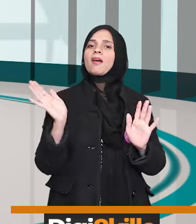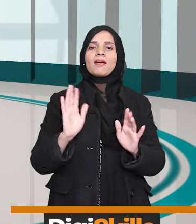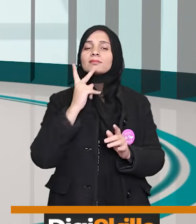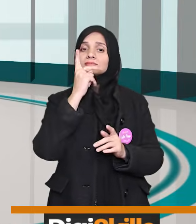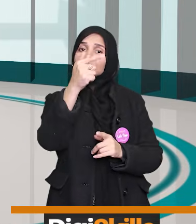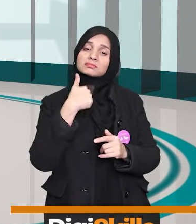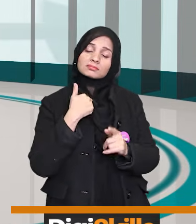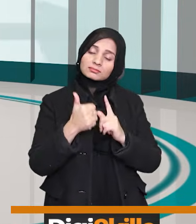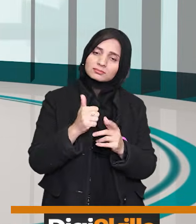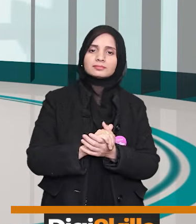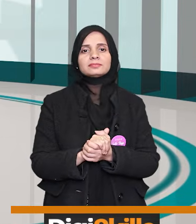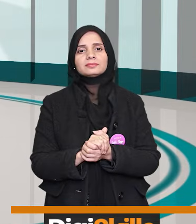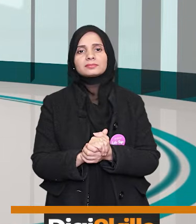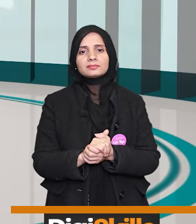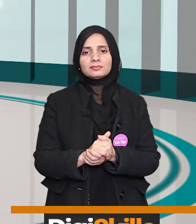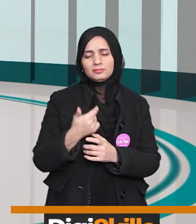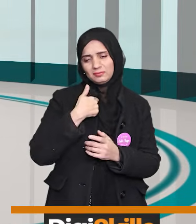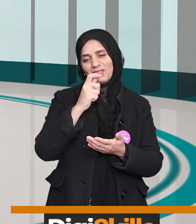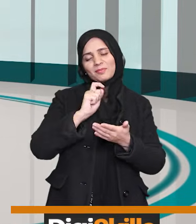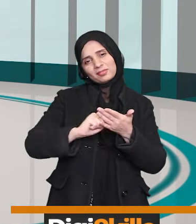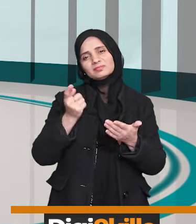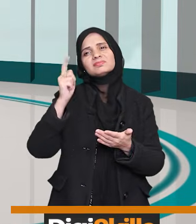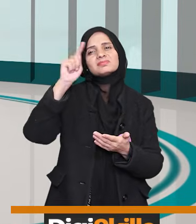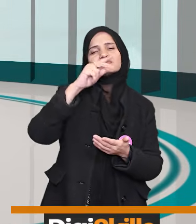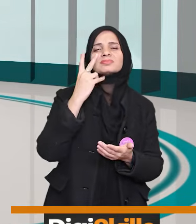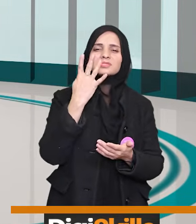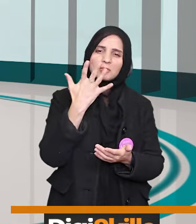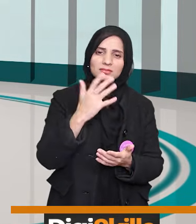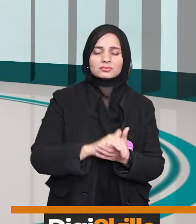If the employer tells you that I need this done within next 5 days